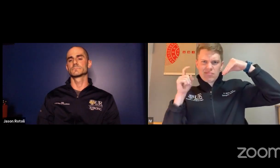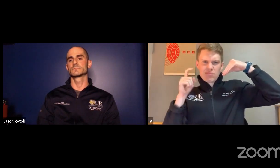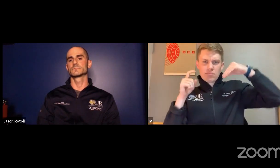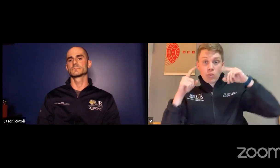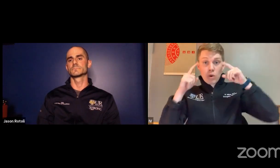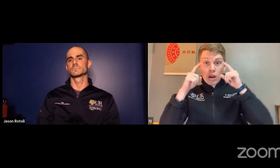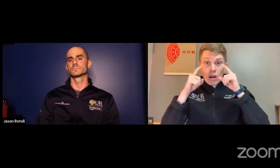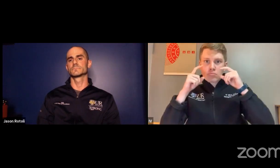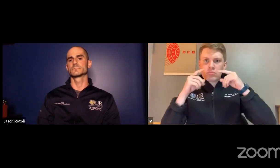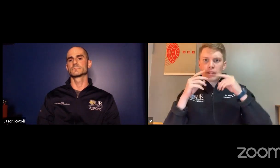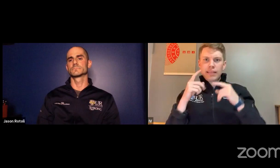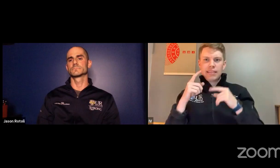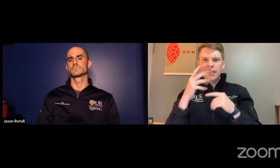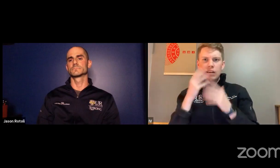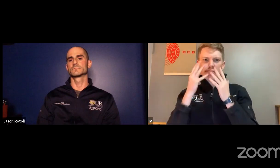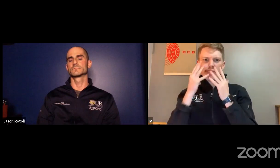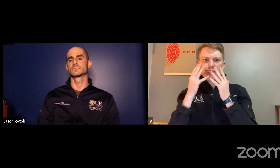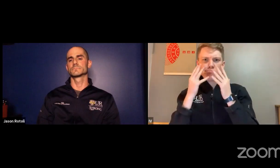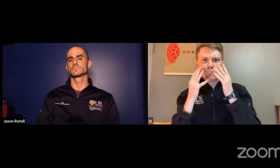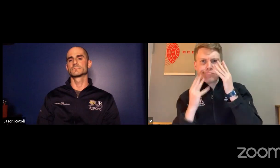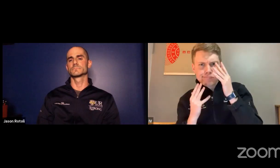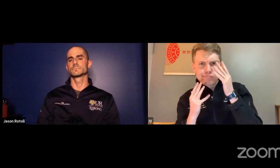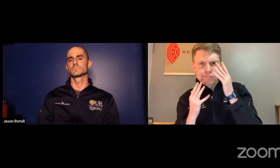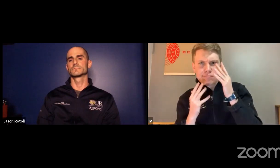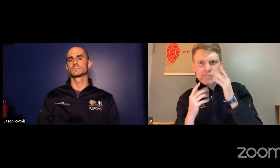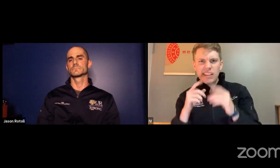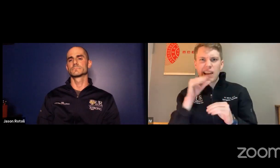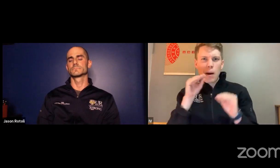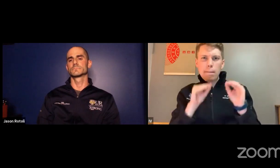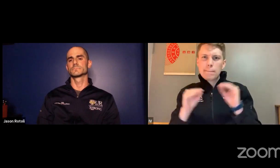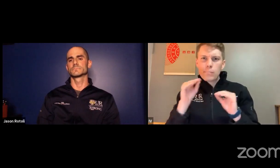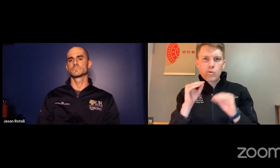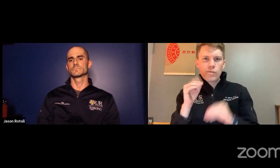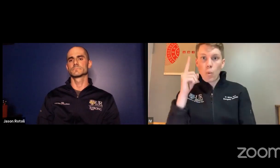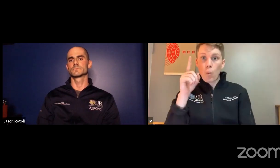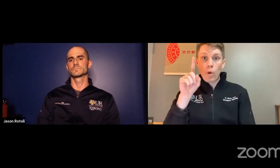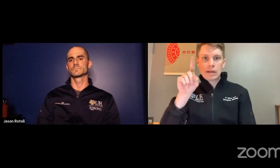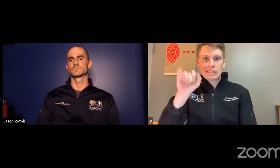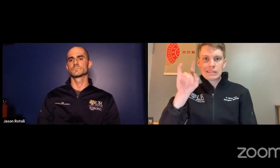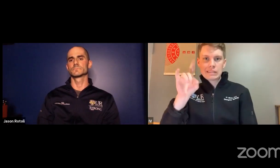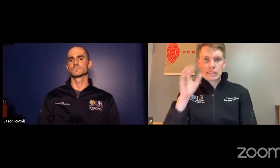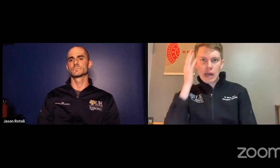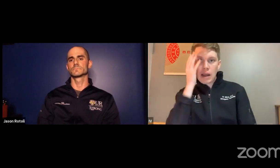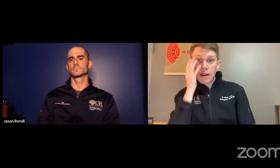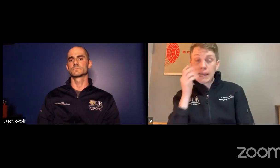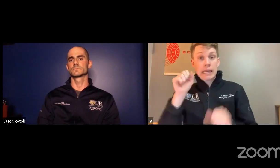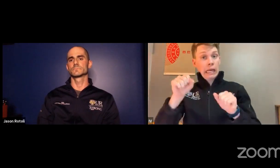So when you see certain symptoms, you will know that there's a stroke. There's a